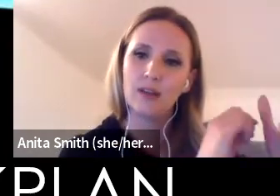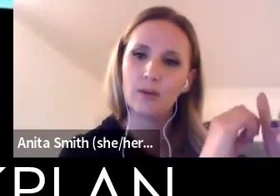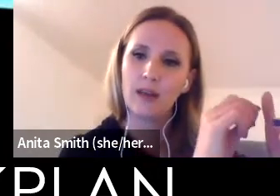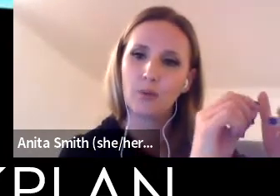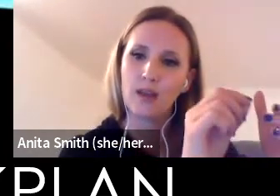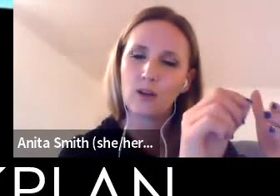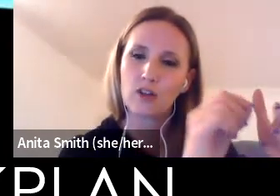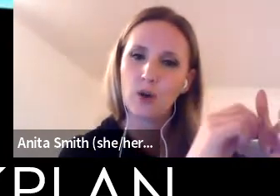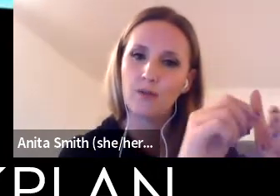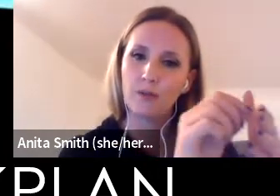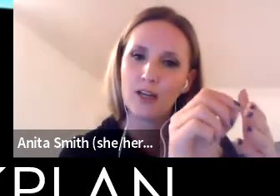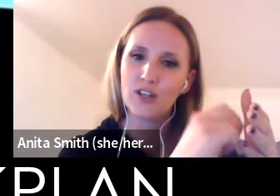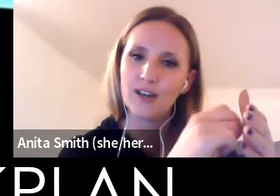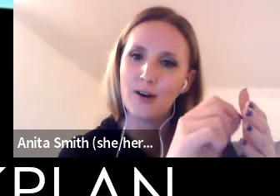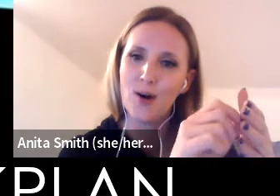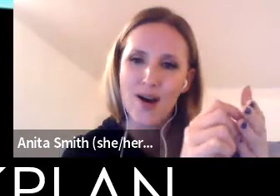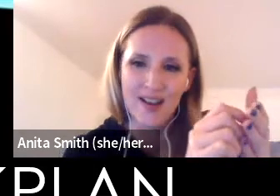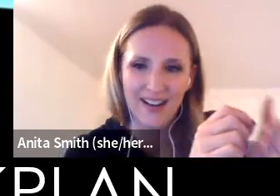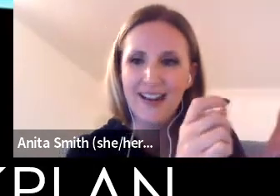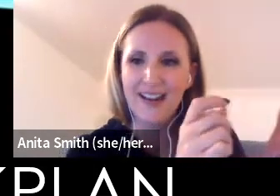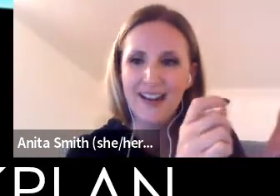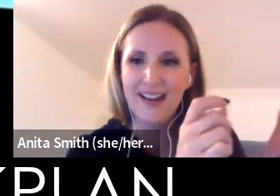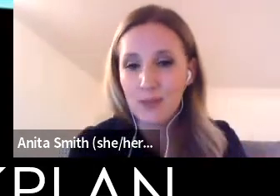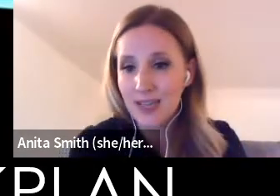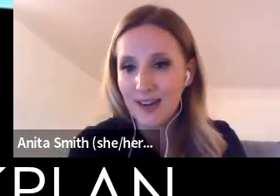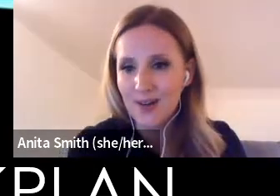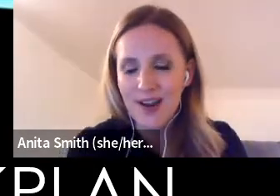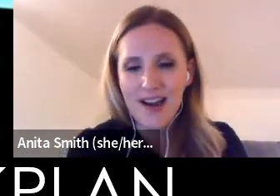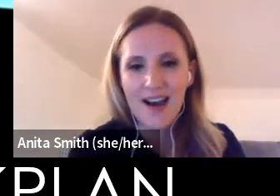and they would write their show information on the potato.